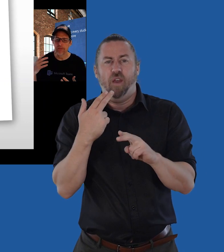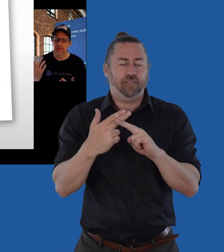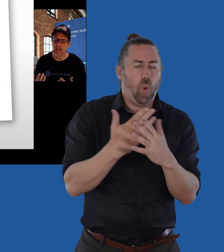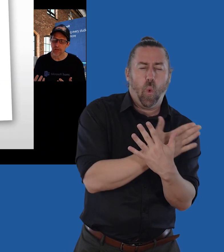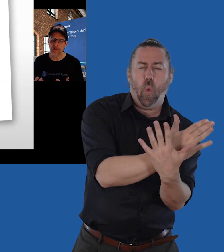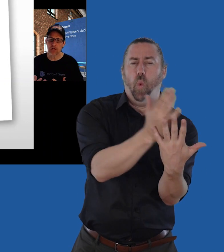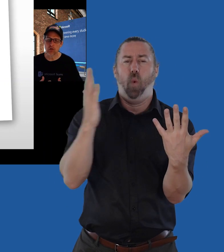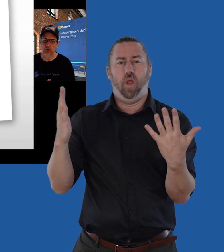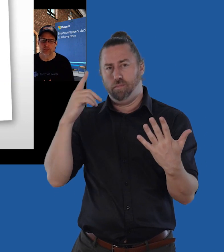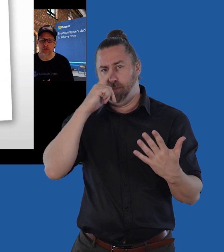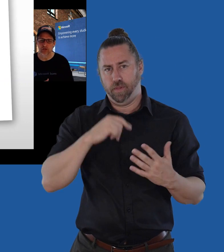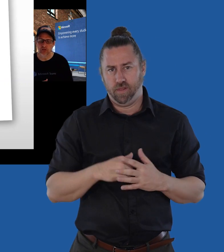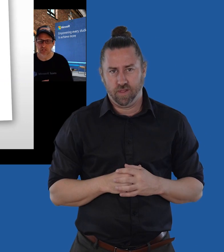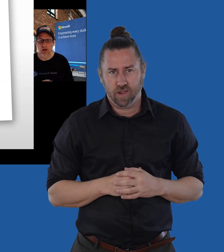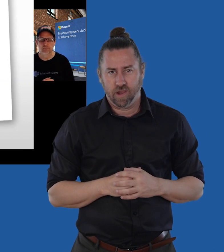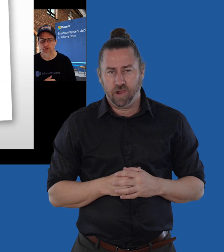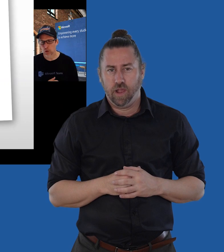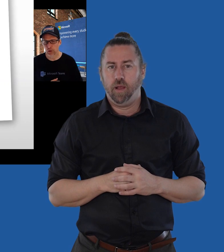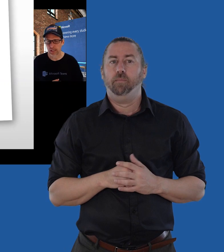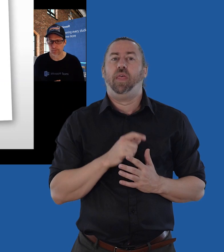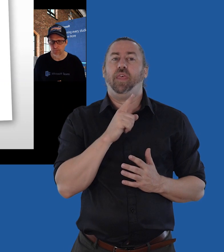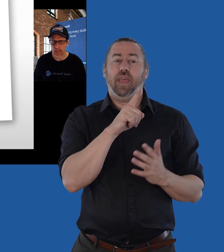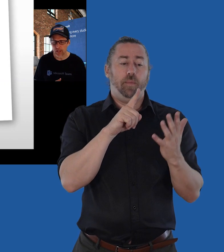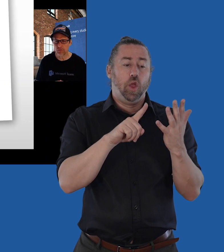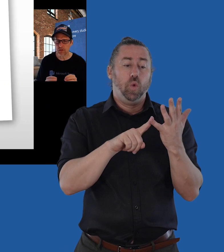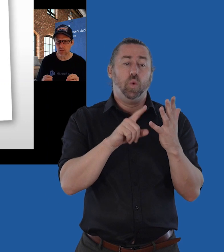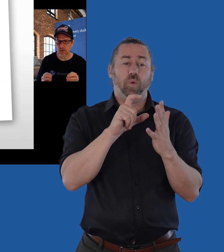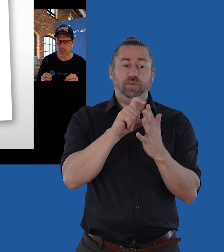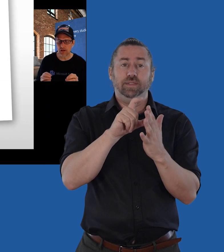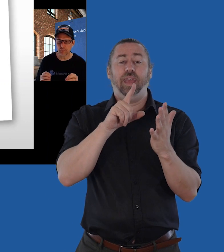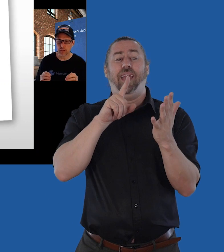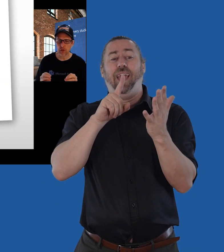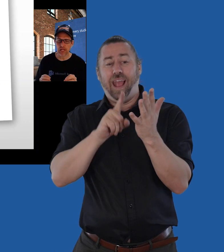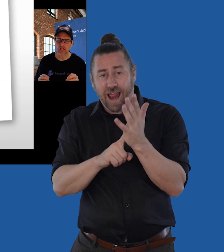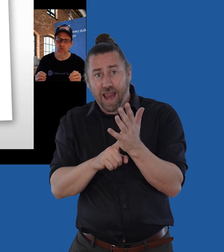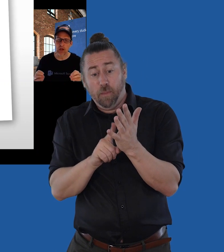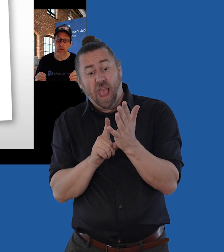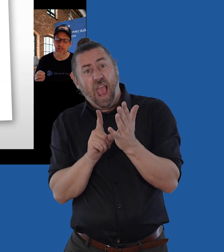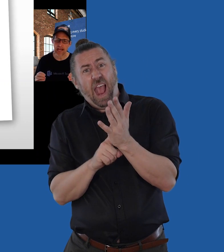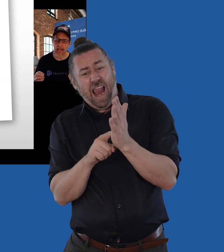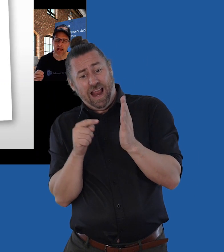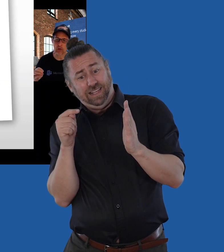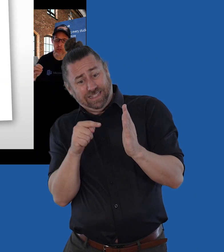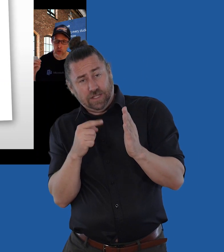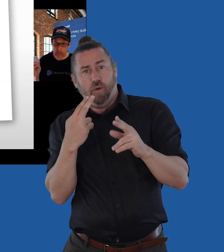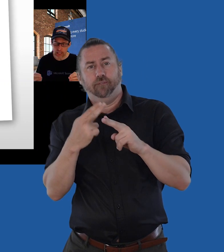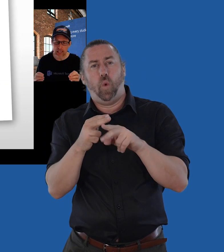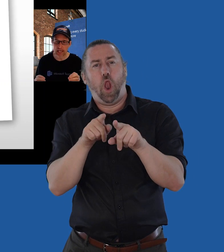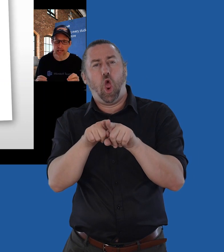But there's another thing called Universal Design for Learning, and Universal Design for Learning is where we take our learning engagements,